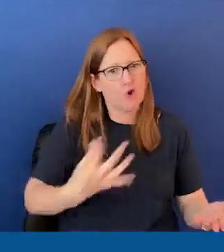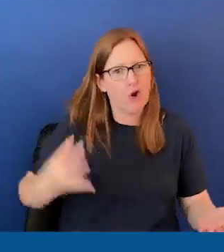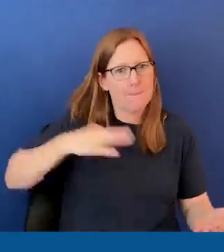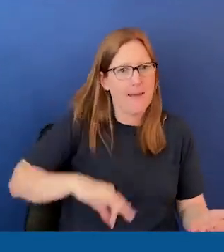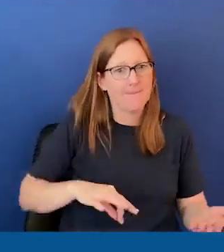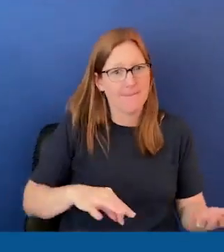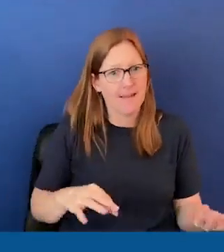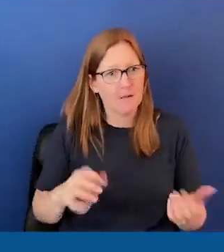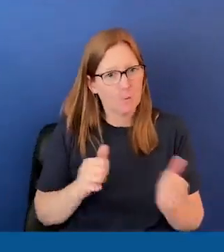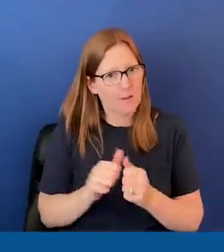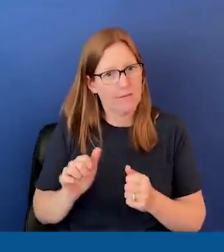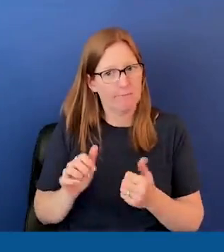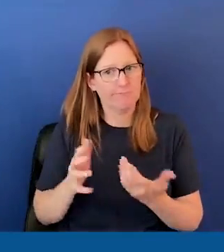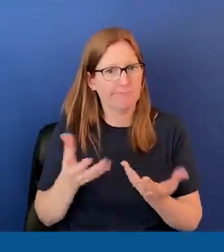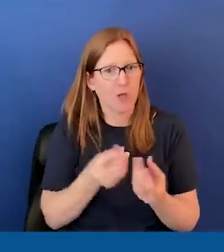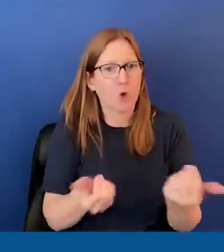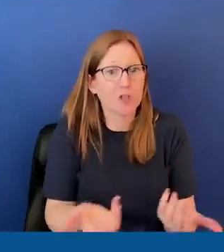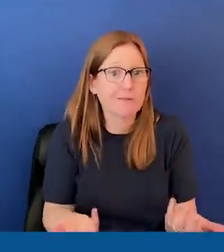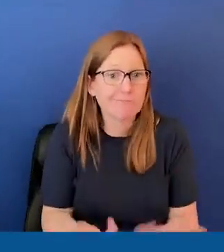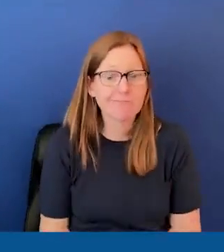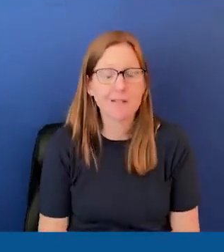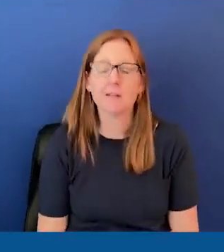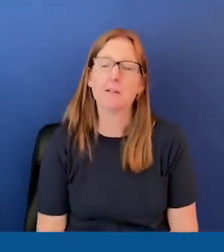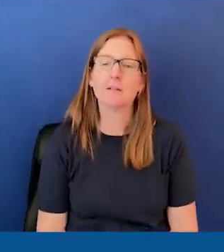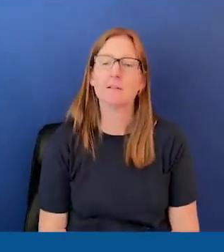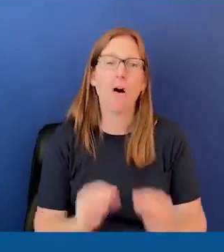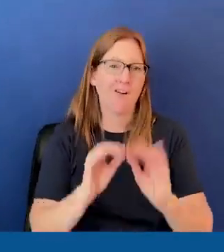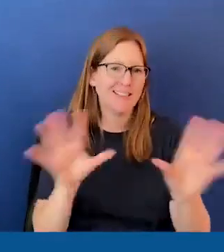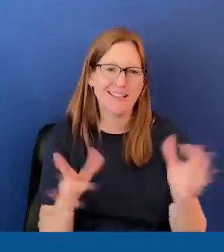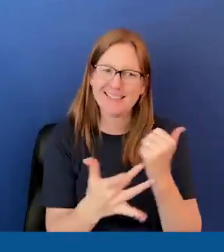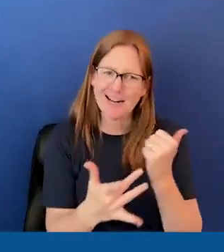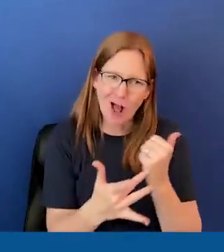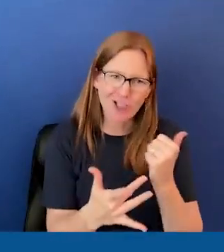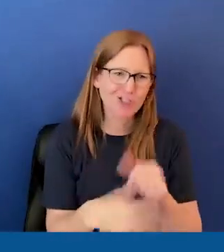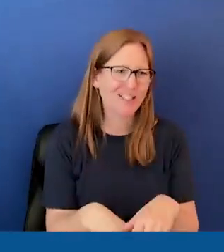And along those lines, obviously technology and technology innovators will